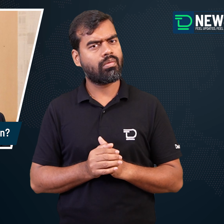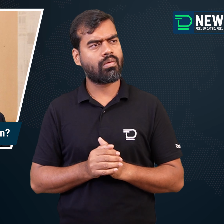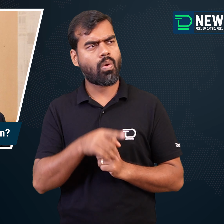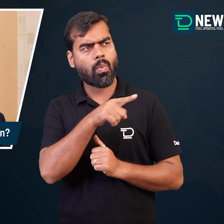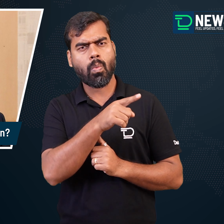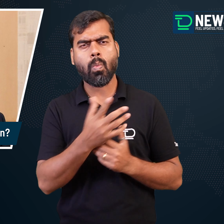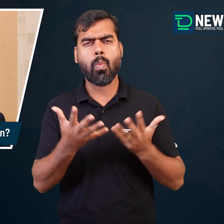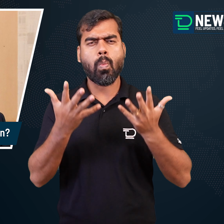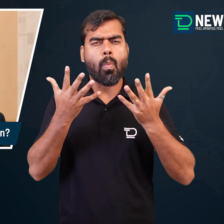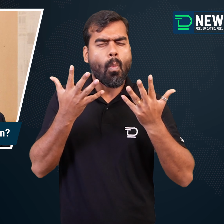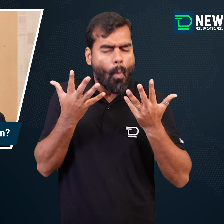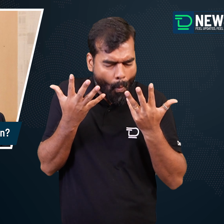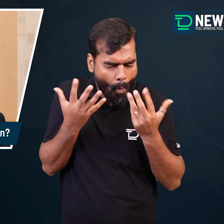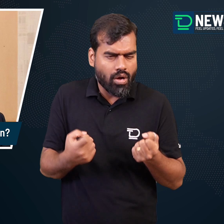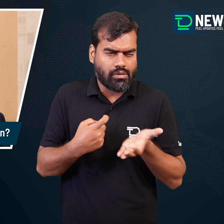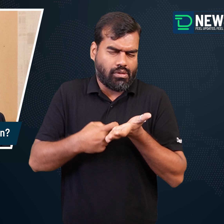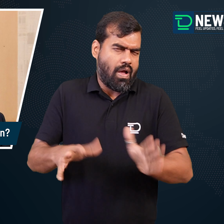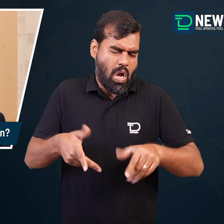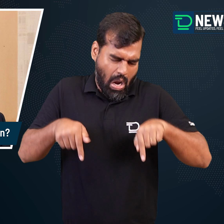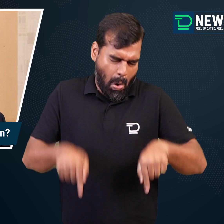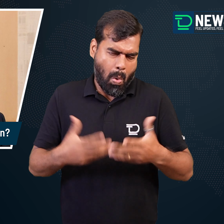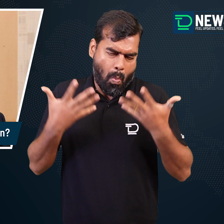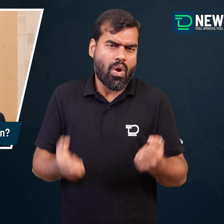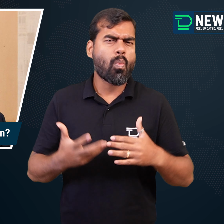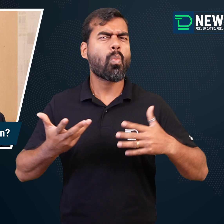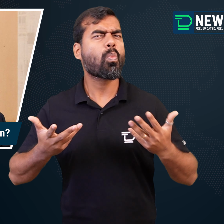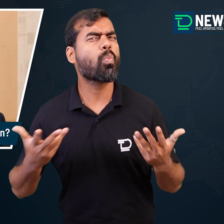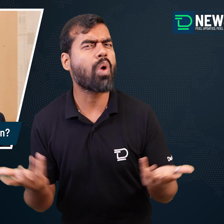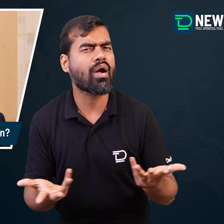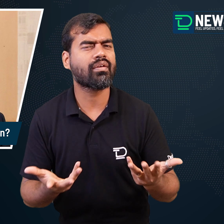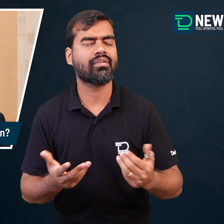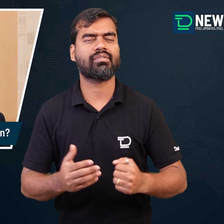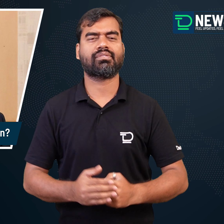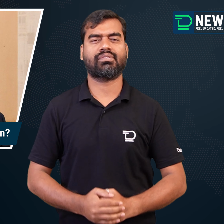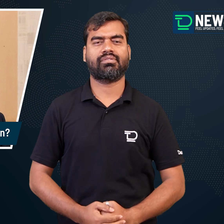Why does he want to resign immediately?